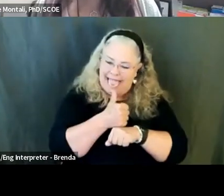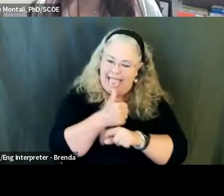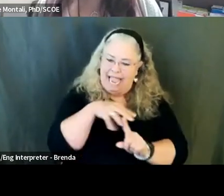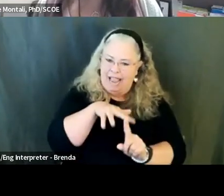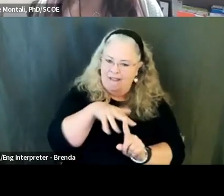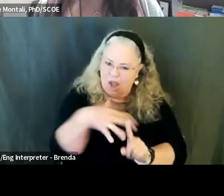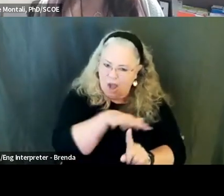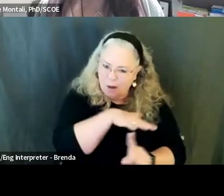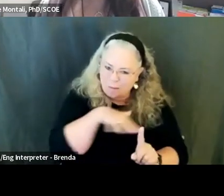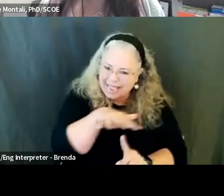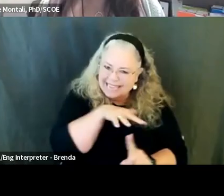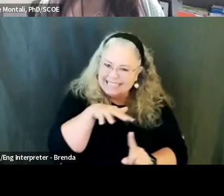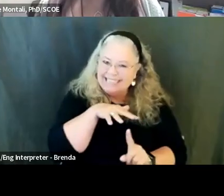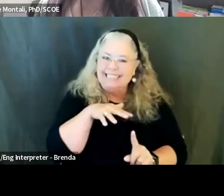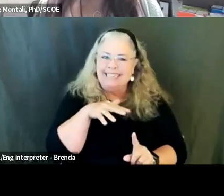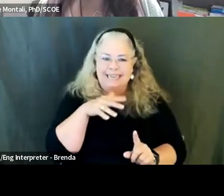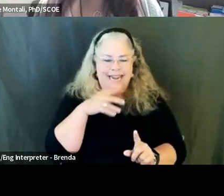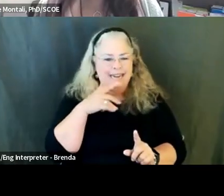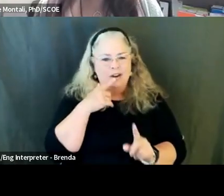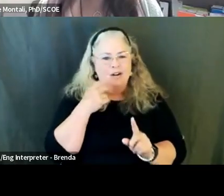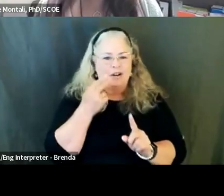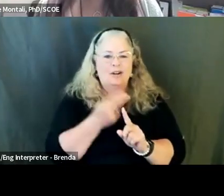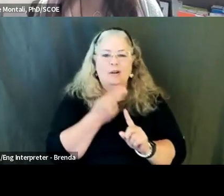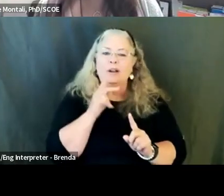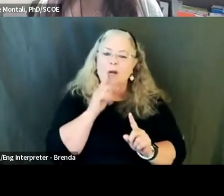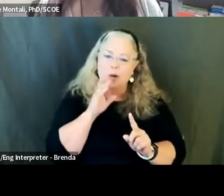the and being I I used it on the last question I'm using it. You have to be intentional in making